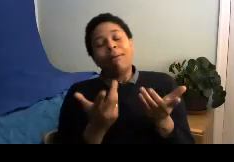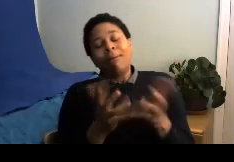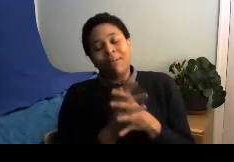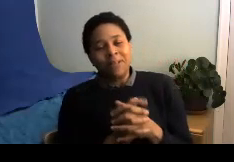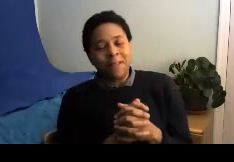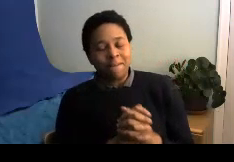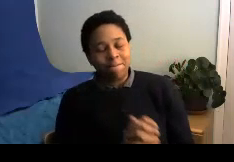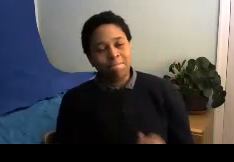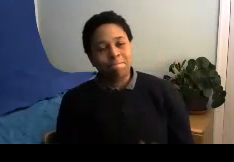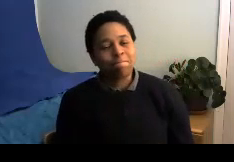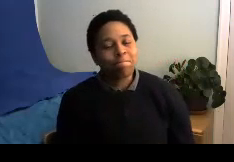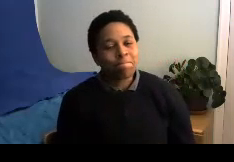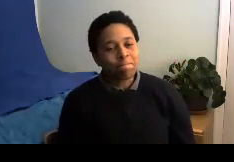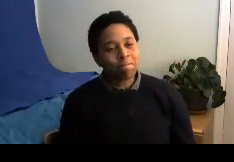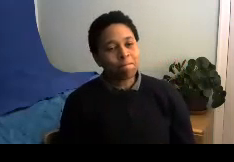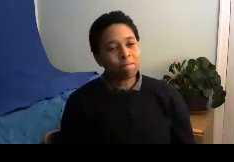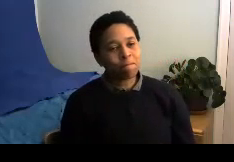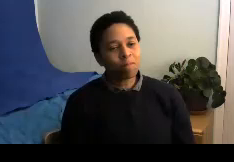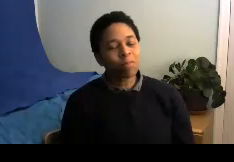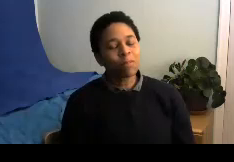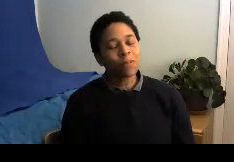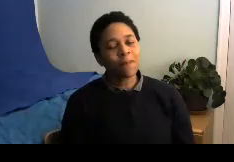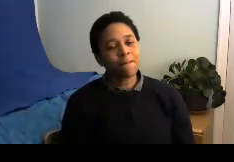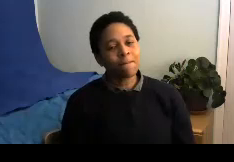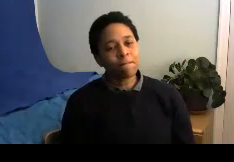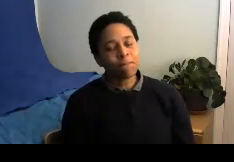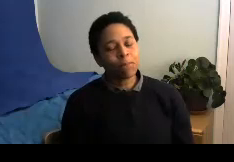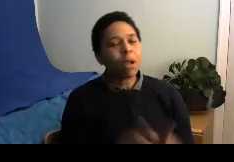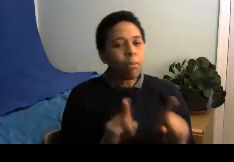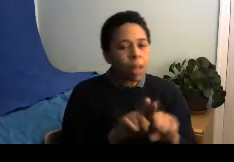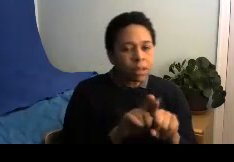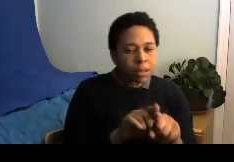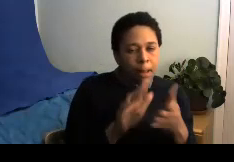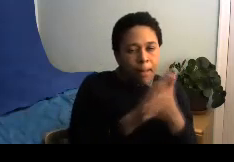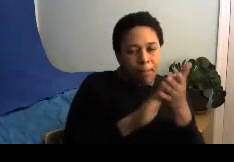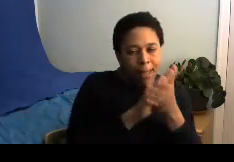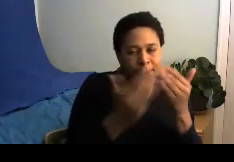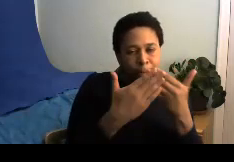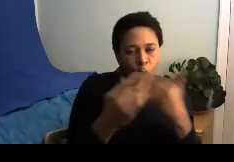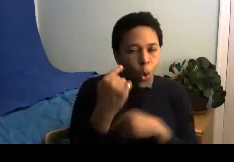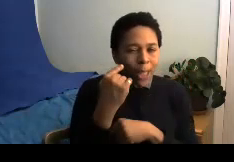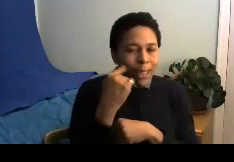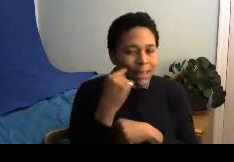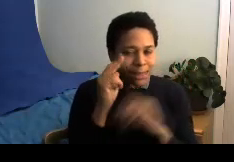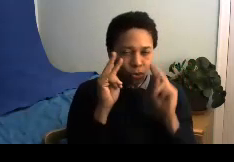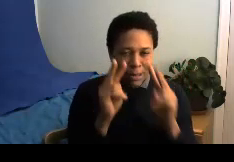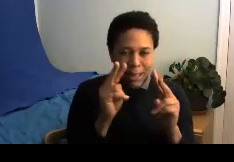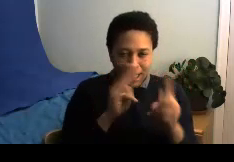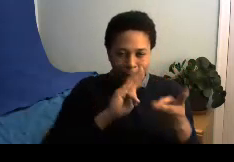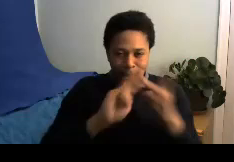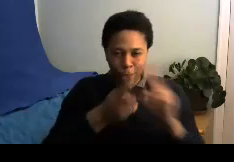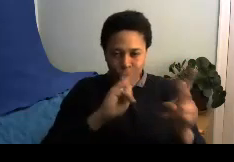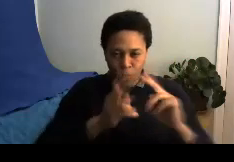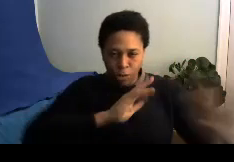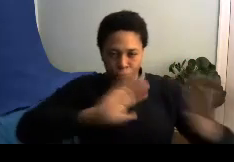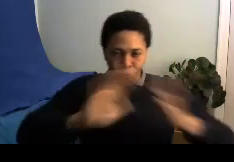evening, Paul, and we can see Ali doing the BSL signs for us.